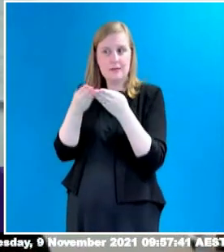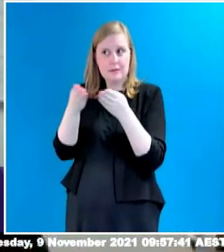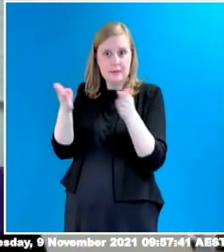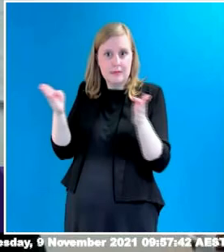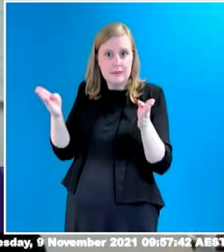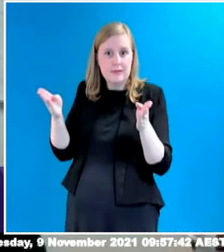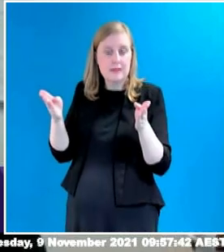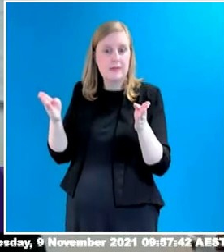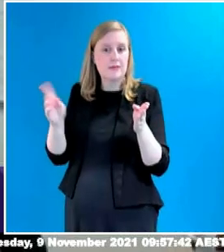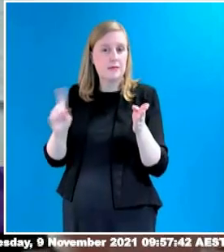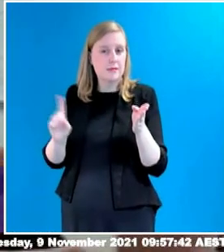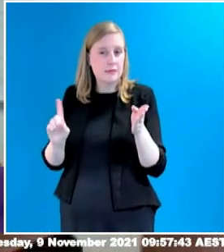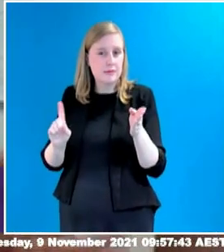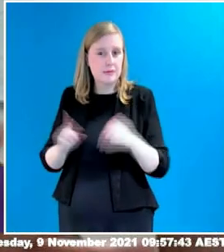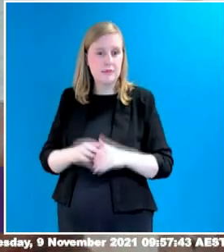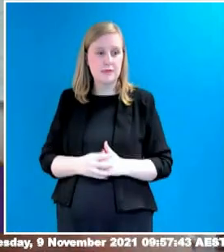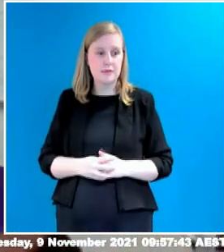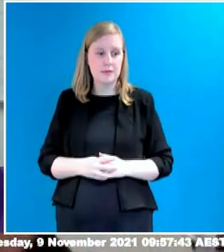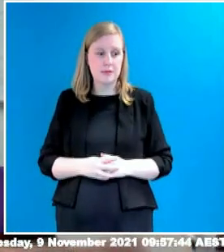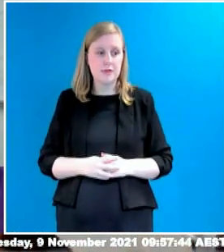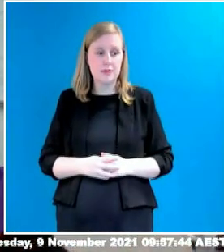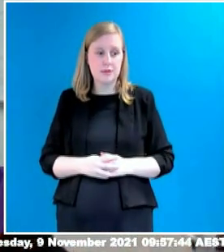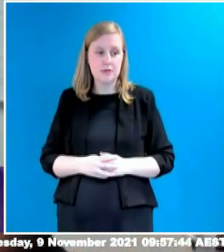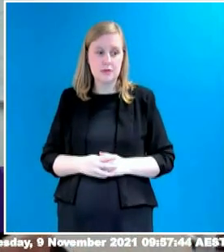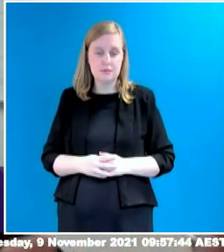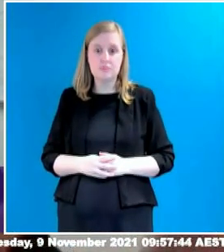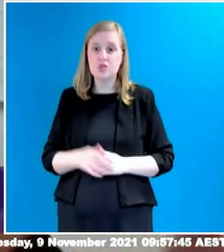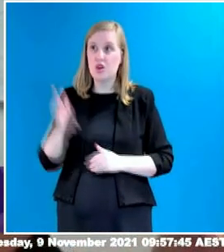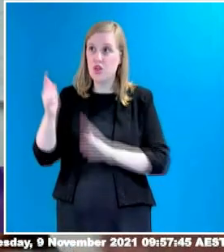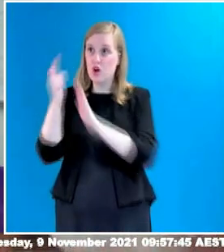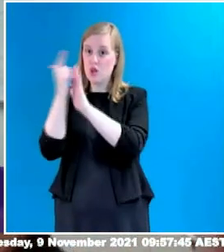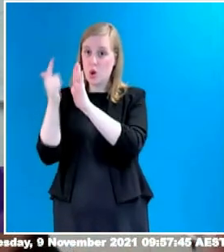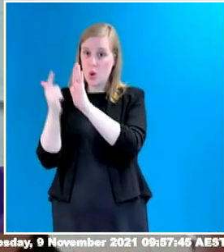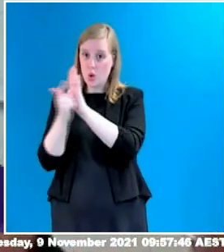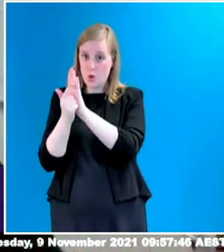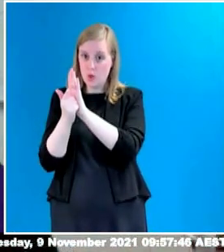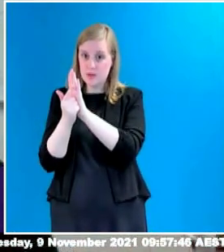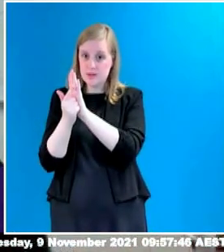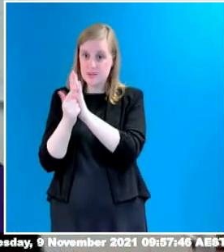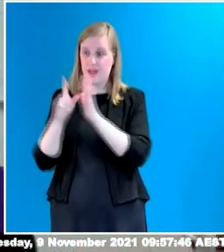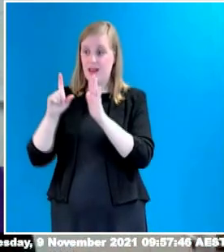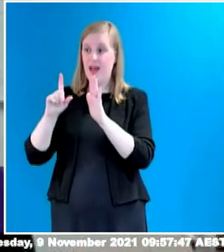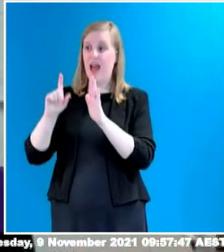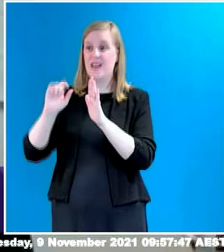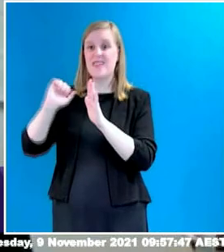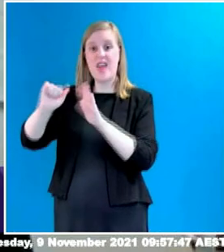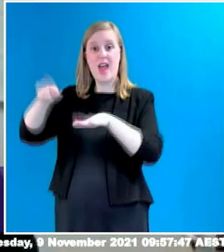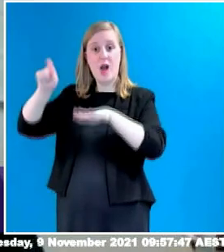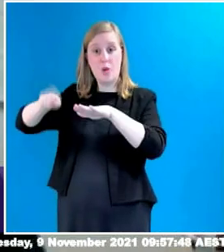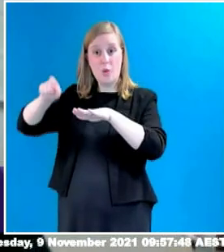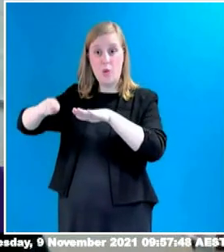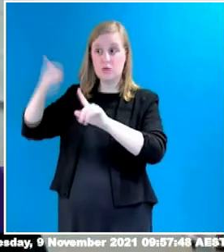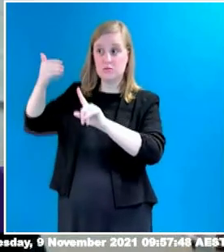a vehicle to move the translation of those laws and the case law into day-to-day parlance.